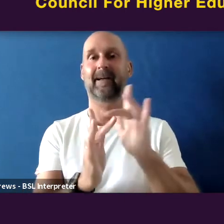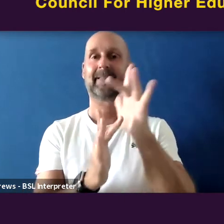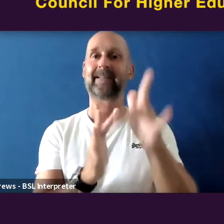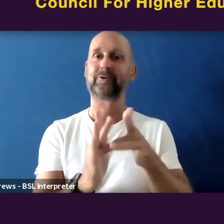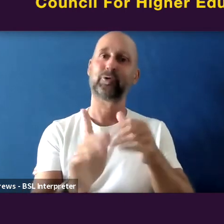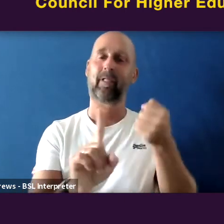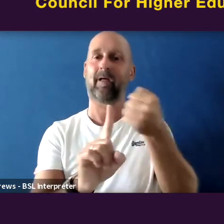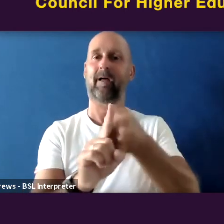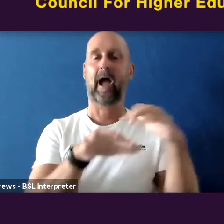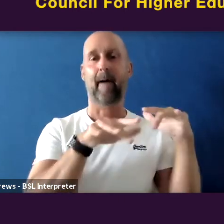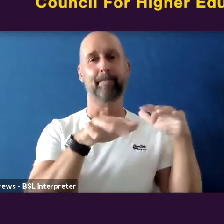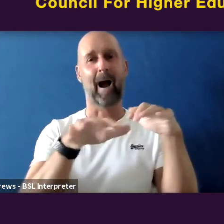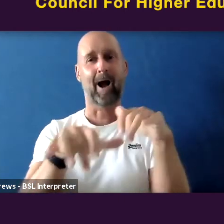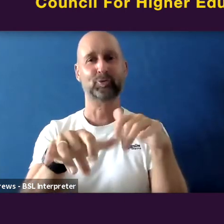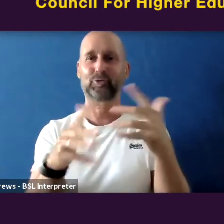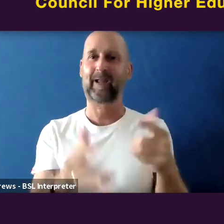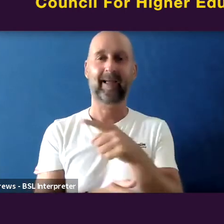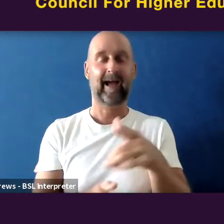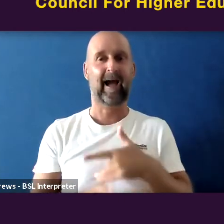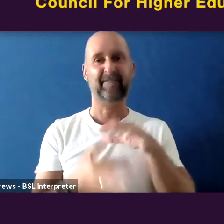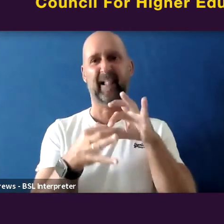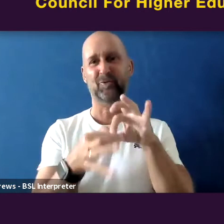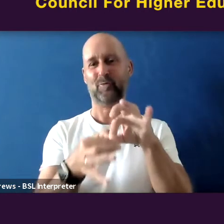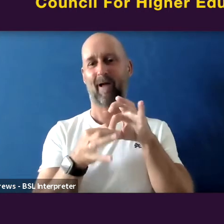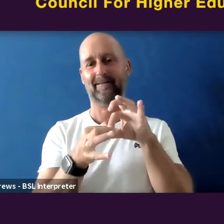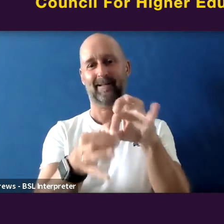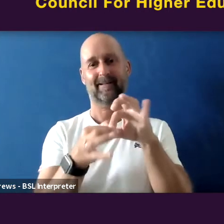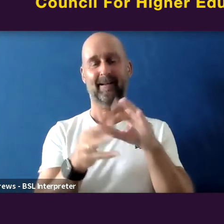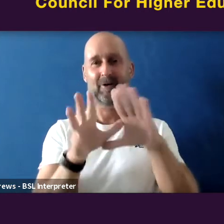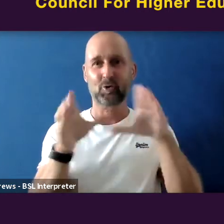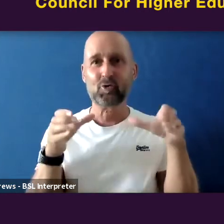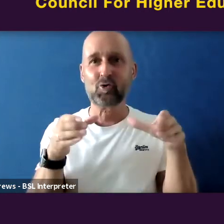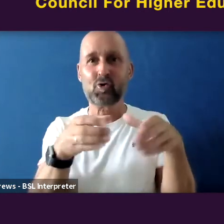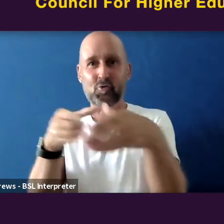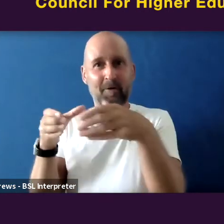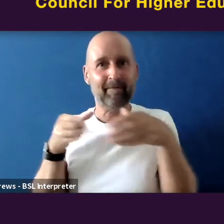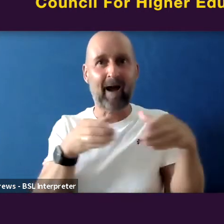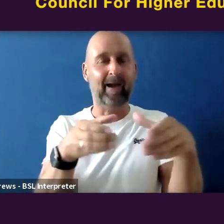and it really does feel united. It feels unified, and that we are all speaking with one voice